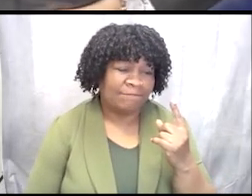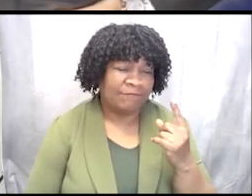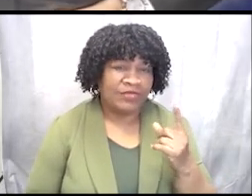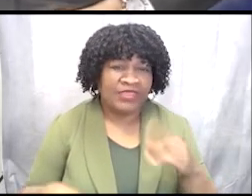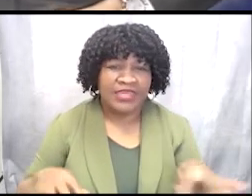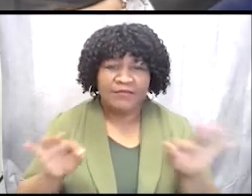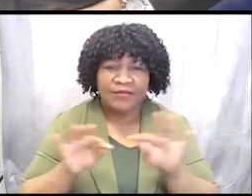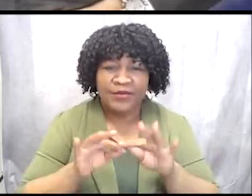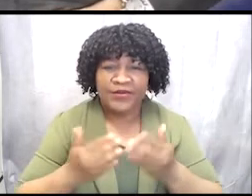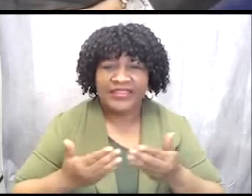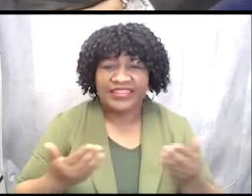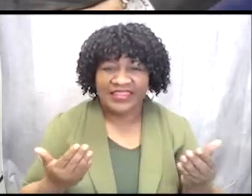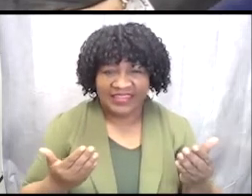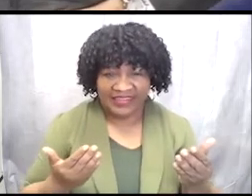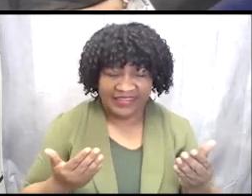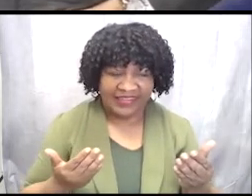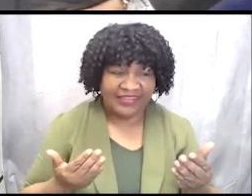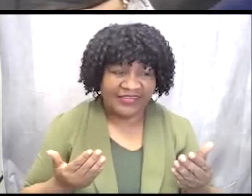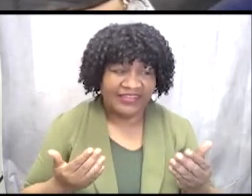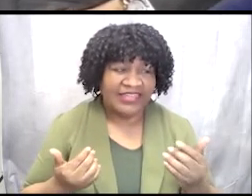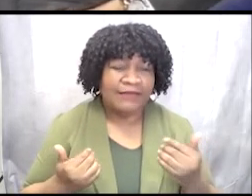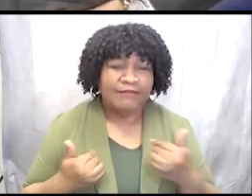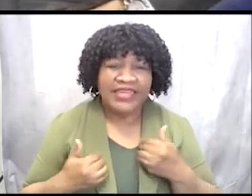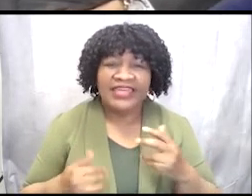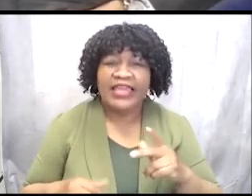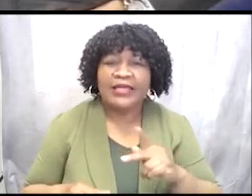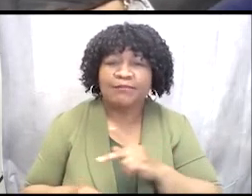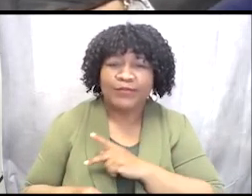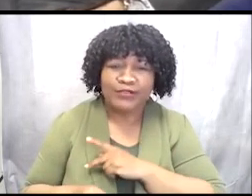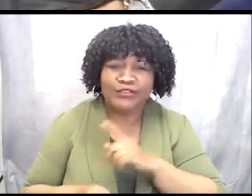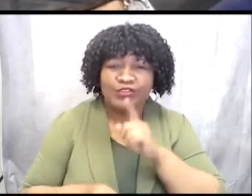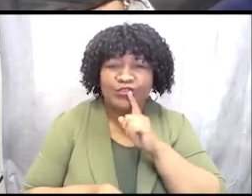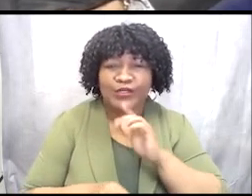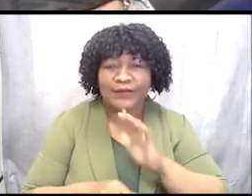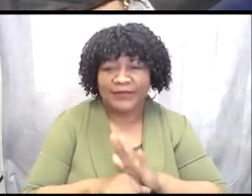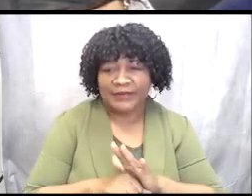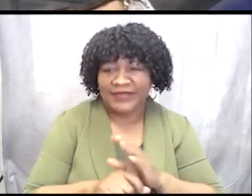to make a personal commitment yourself as a leader,